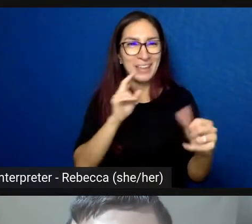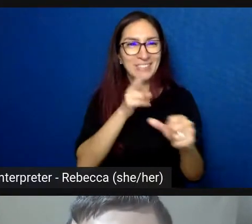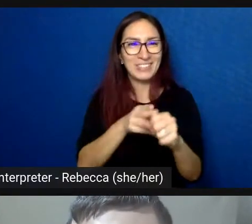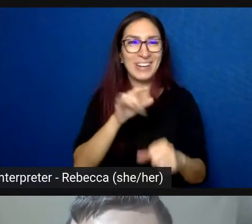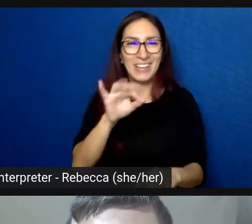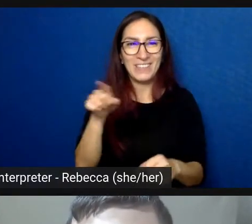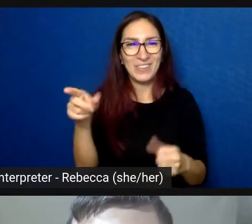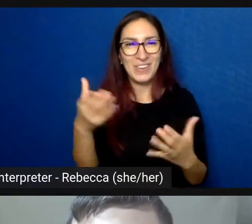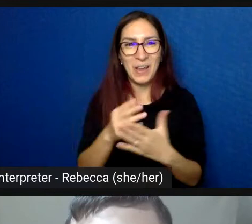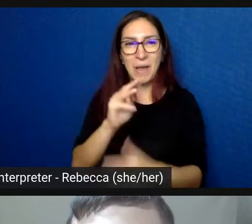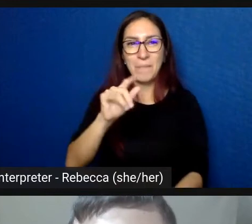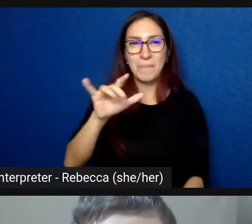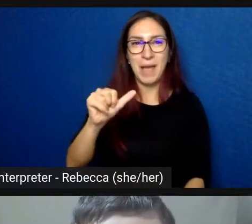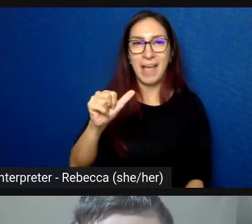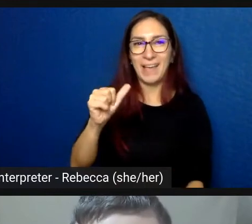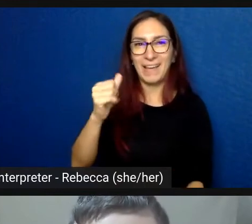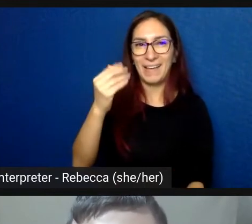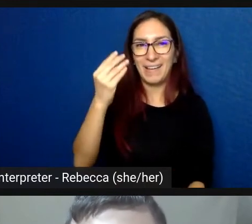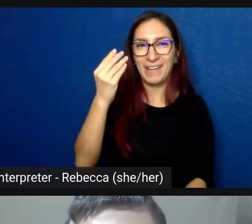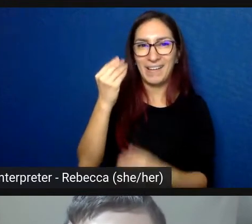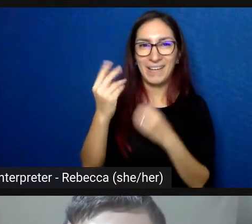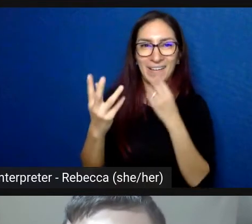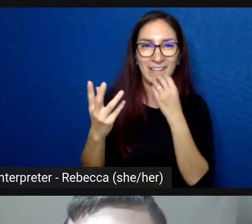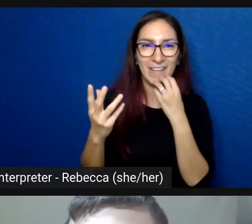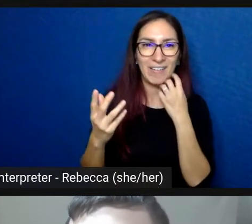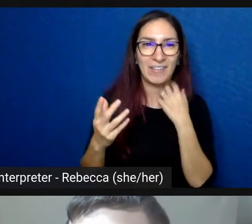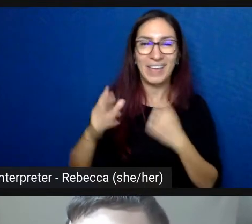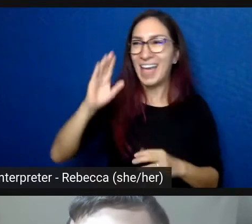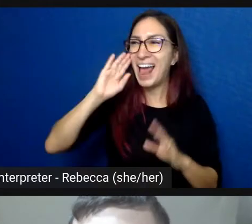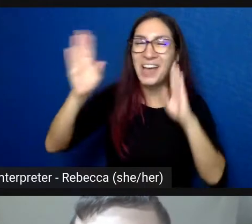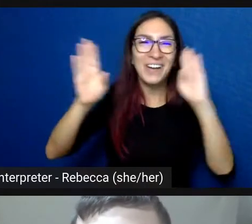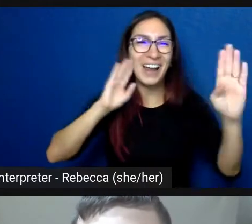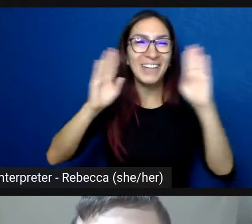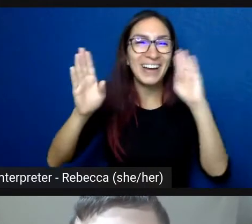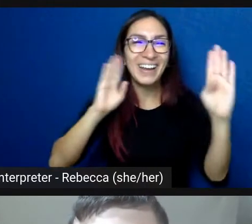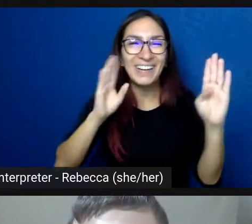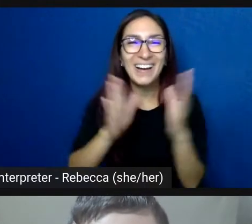with us then, hello. Good to speak here.